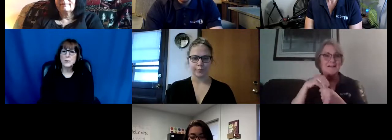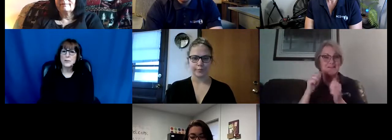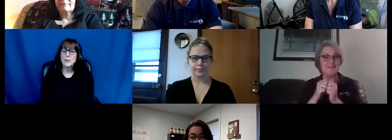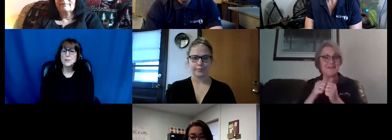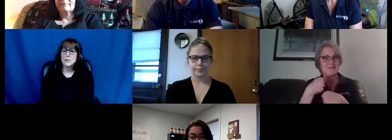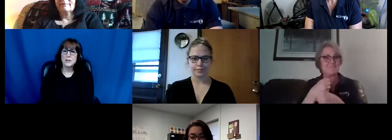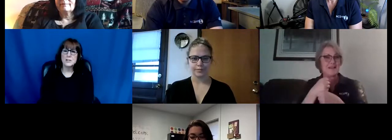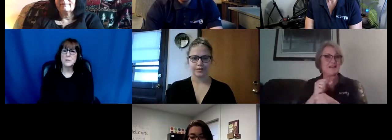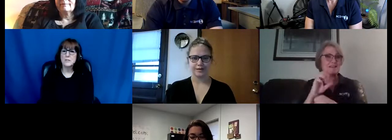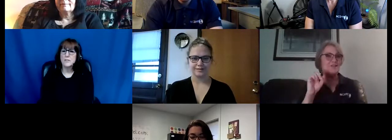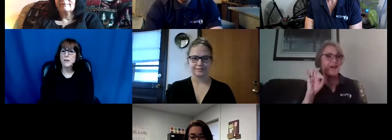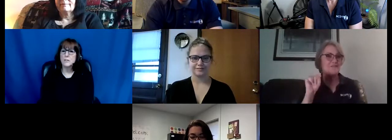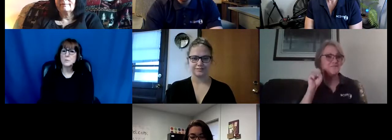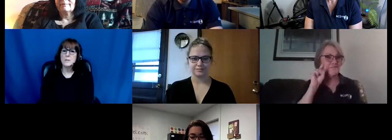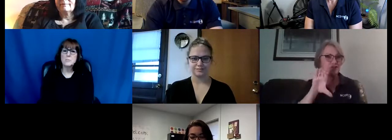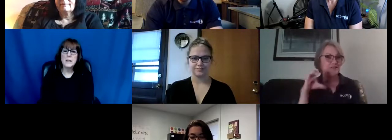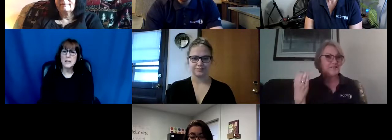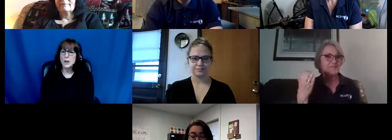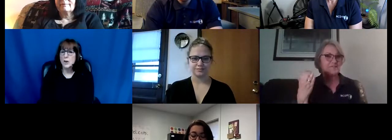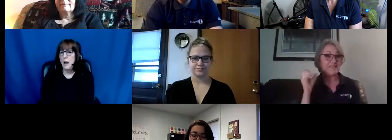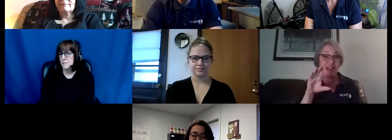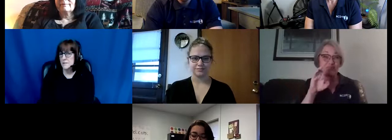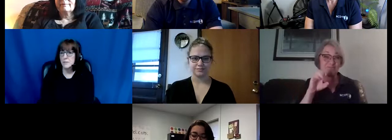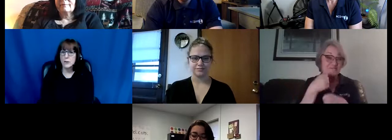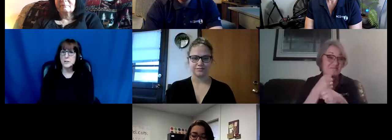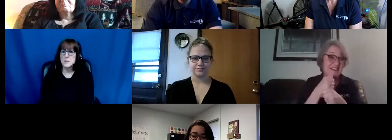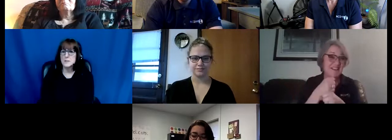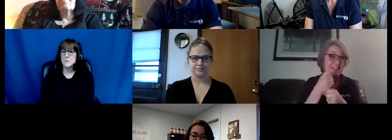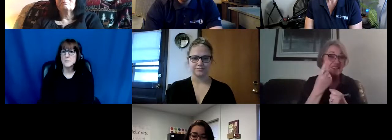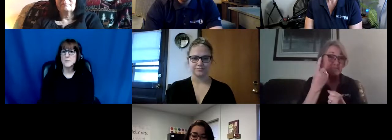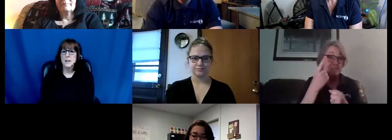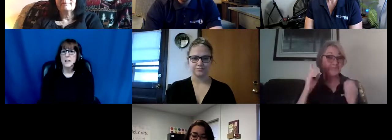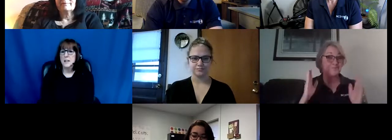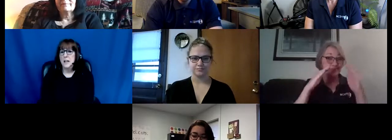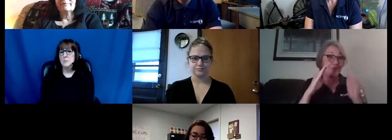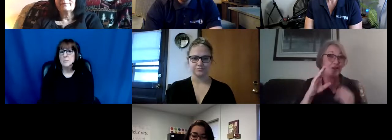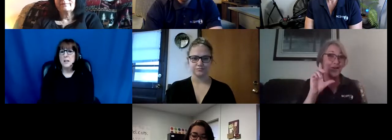they're starting to be involved with making crafts for Christmas it can be making